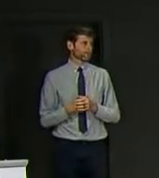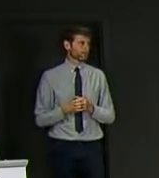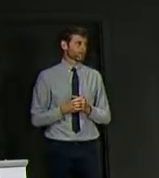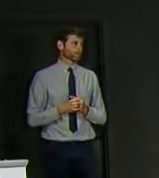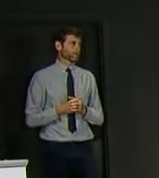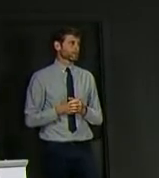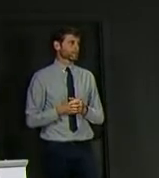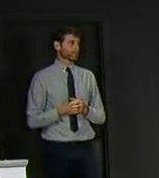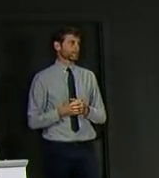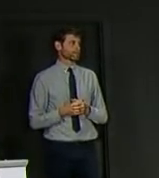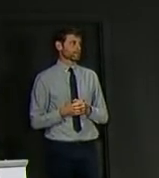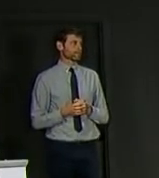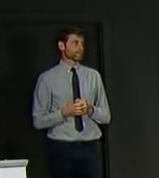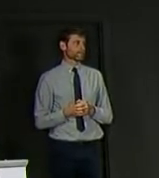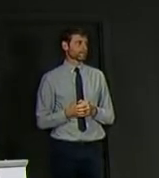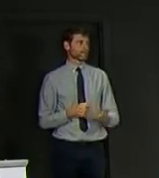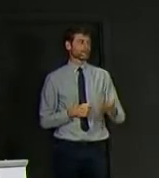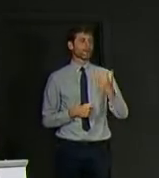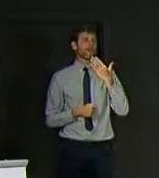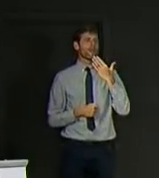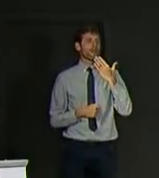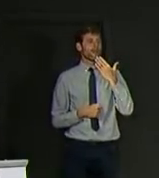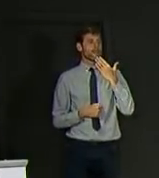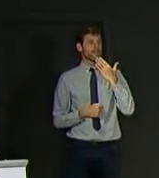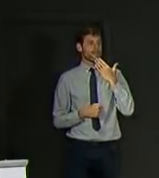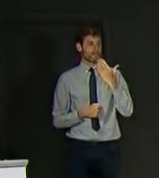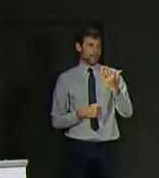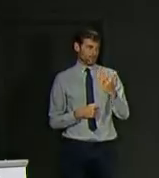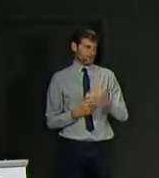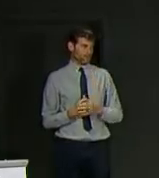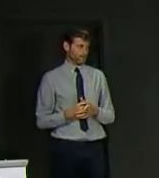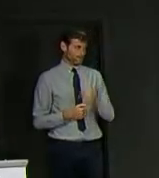Thank you, First Minister. We saw, as you mentioned, the scenes at Kelvingrove Park